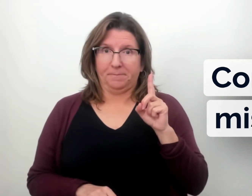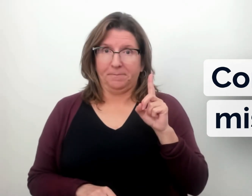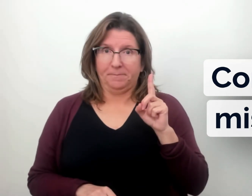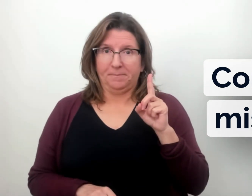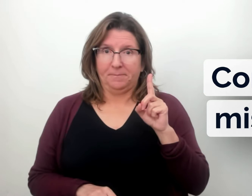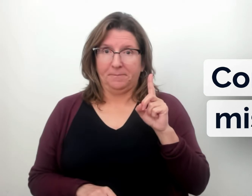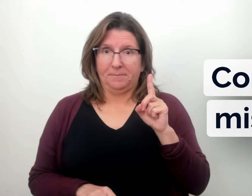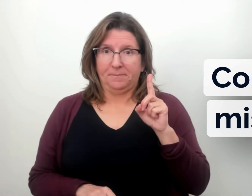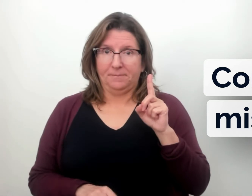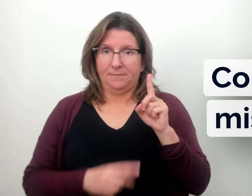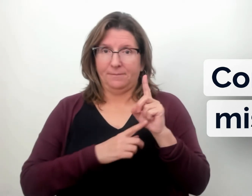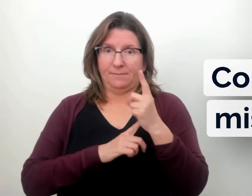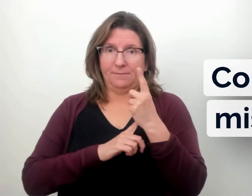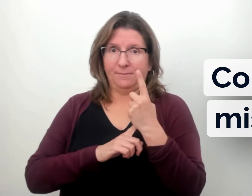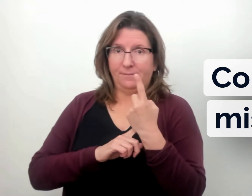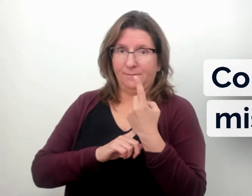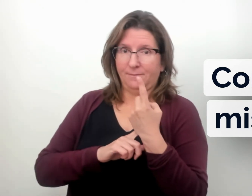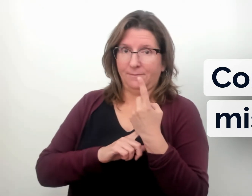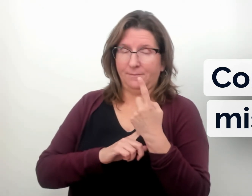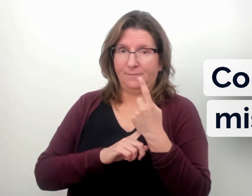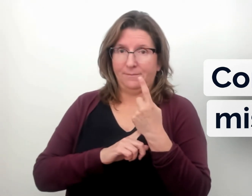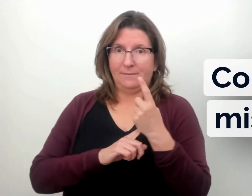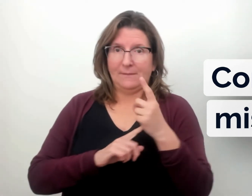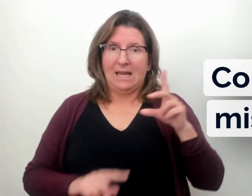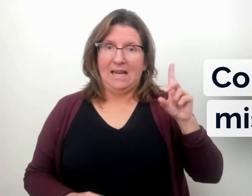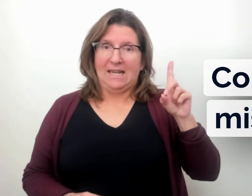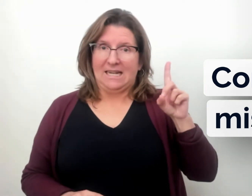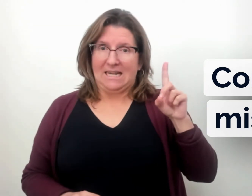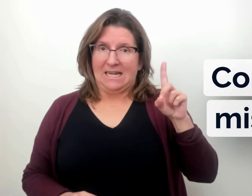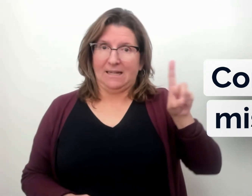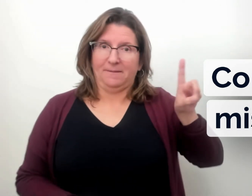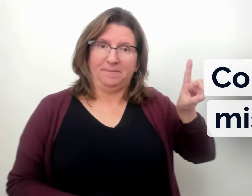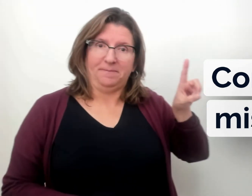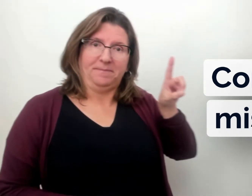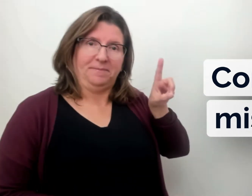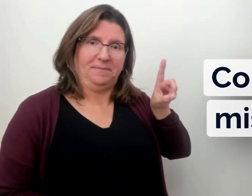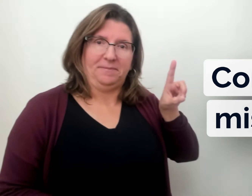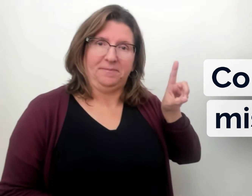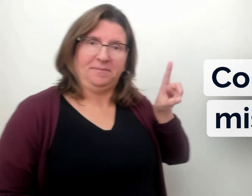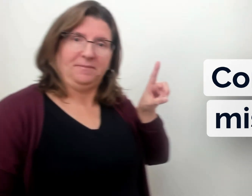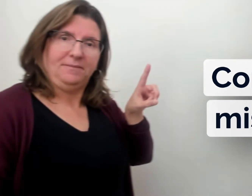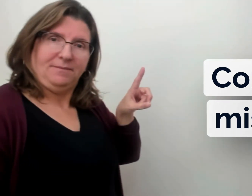1 is performed or pronounced like this . . .